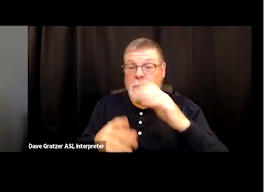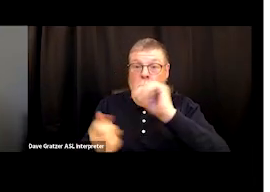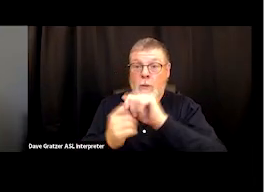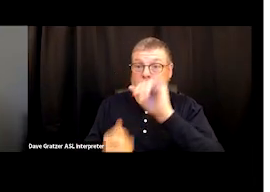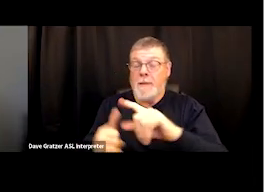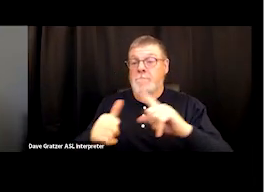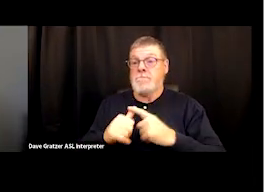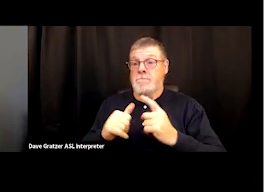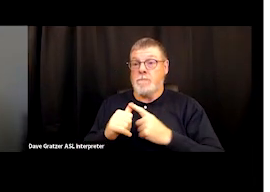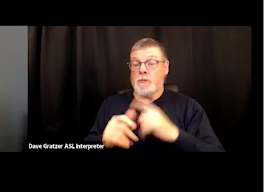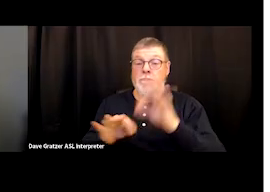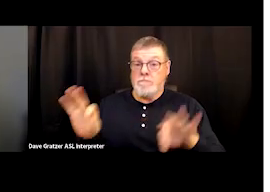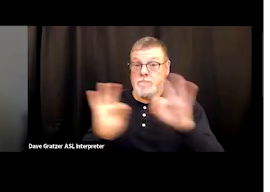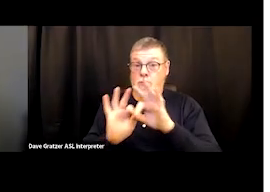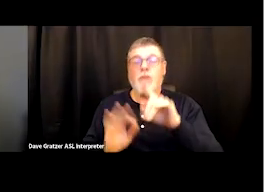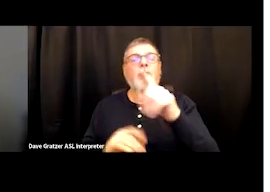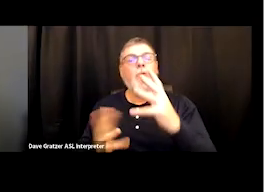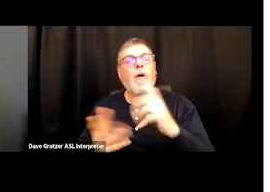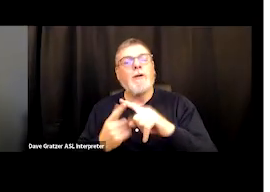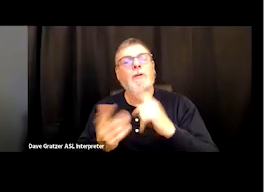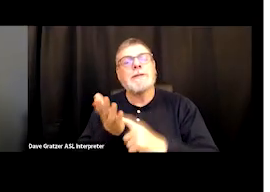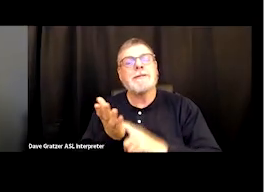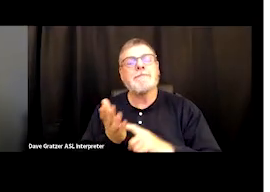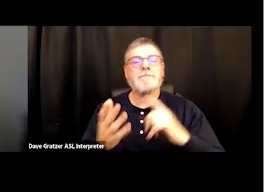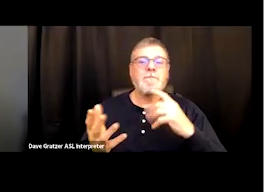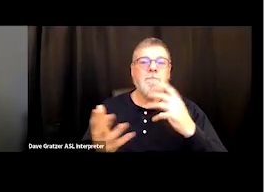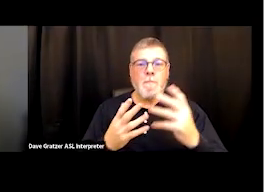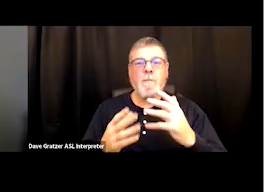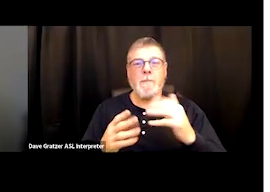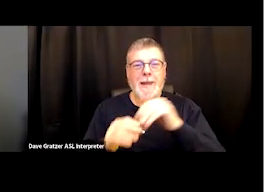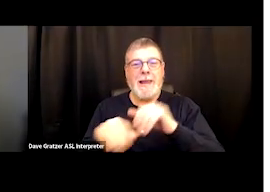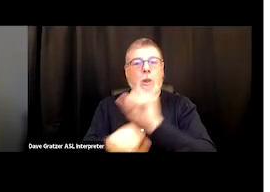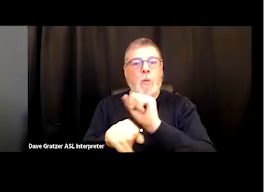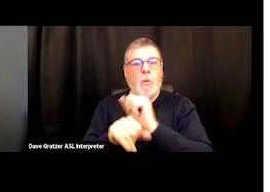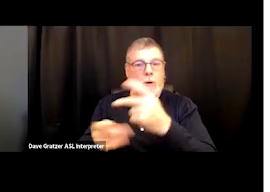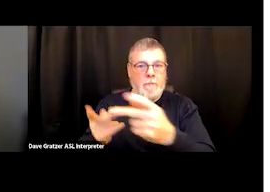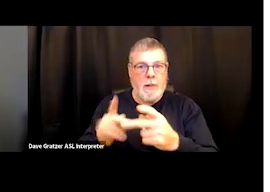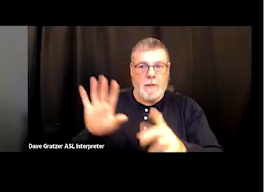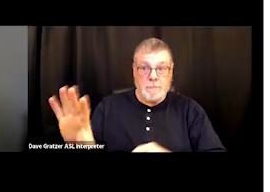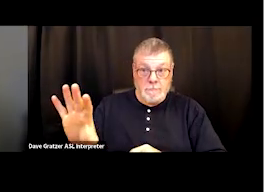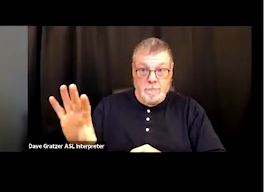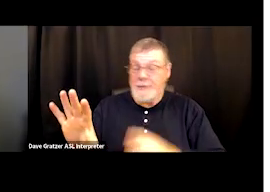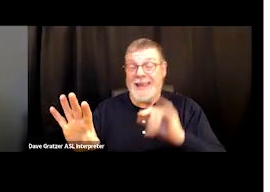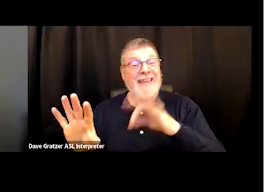First and foremost, you want to try to discuss their functional limitations in the workplace context. But if they haven't worked in a long time